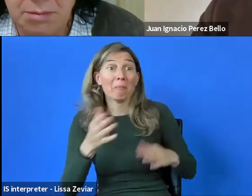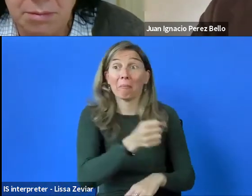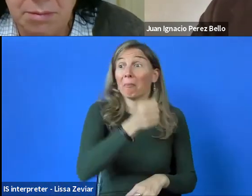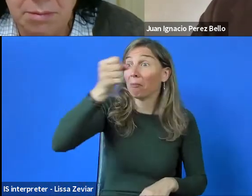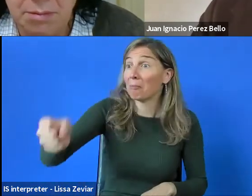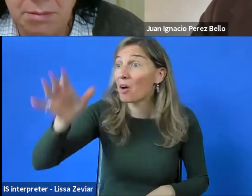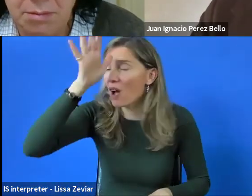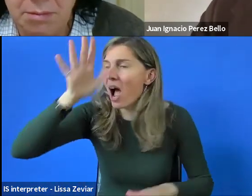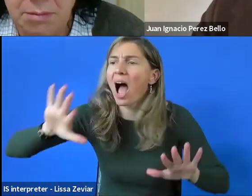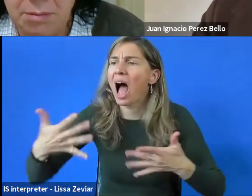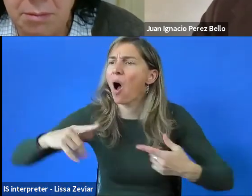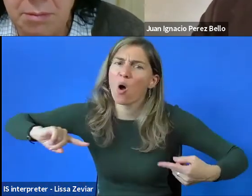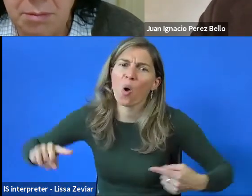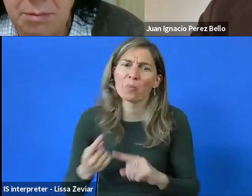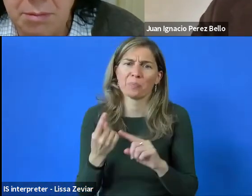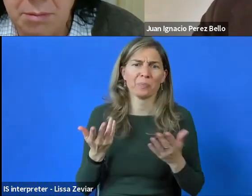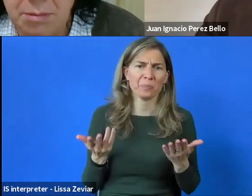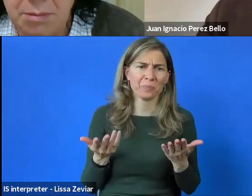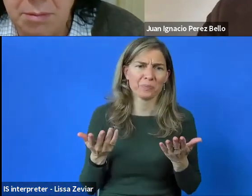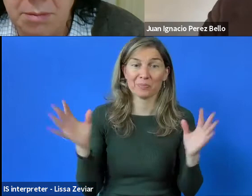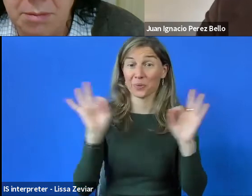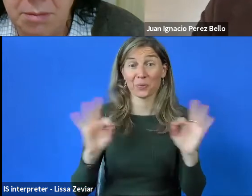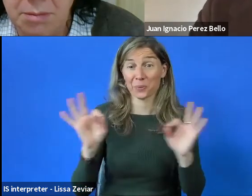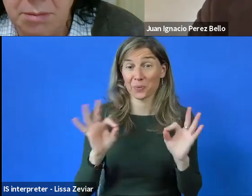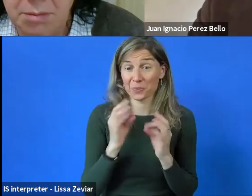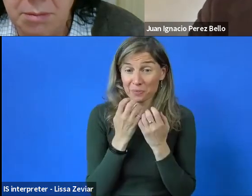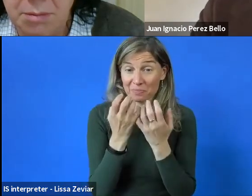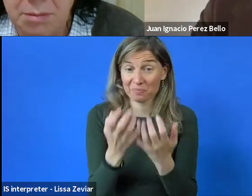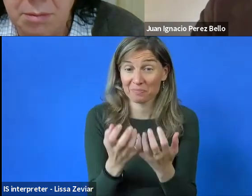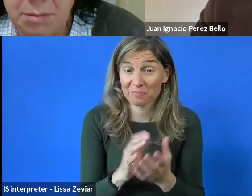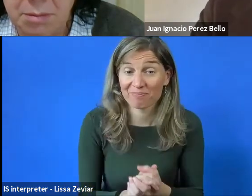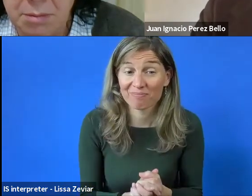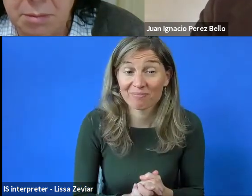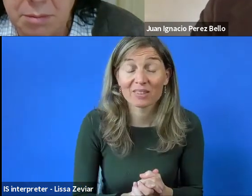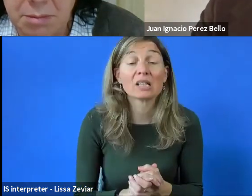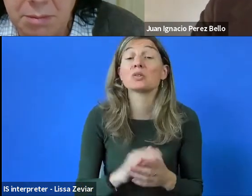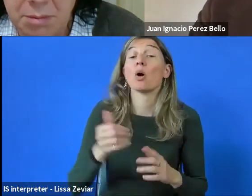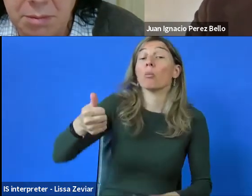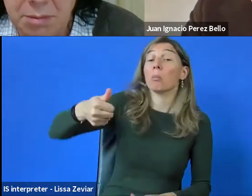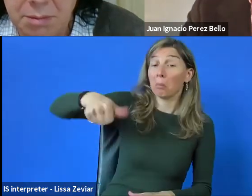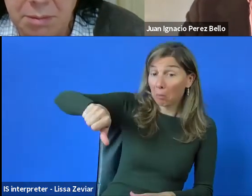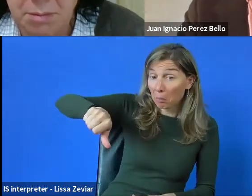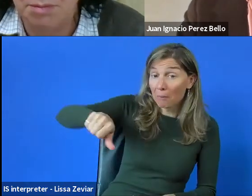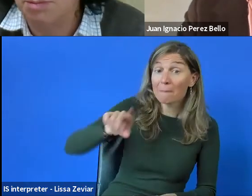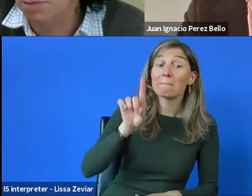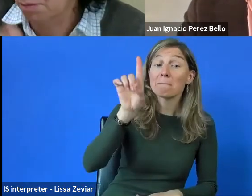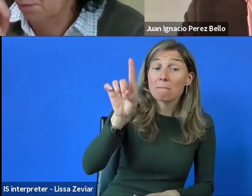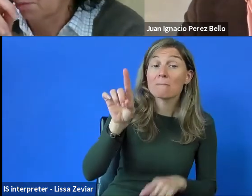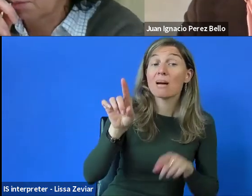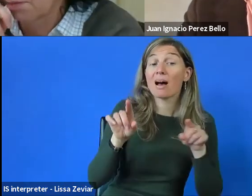And the committee rejected the claim and nevertheless the committee found a violation of other articles in the convention